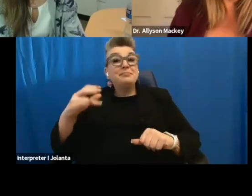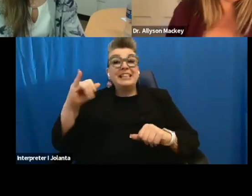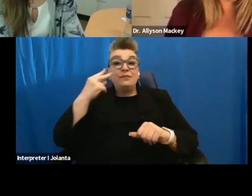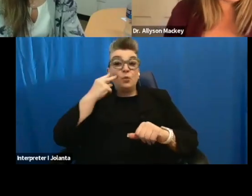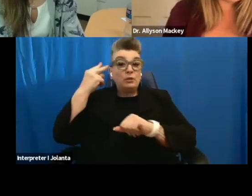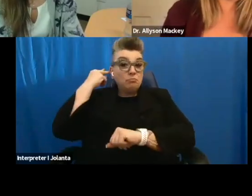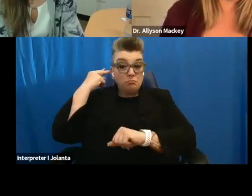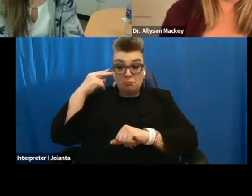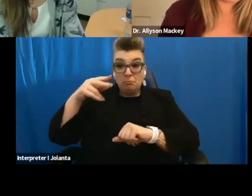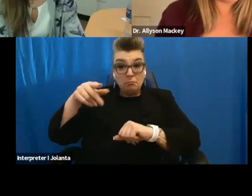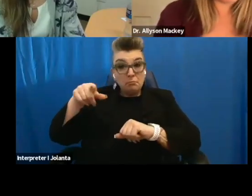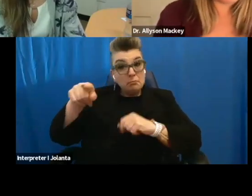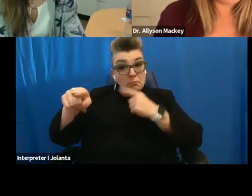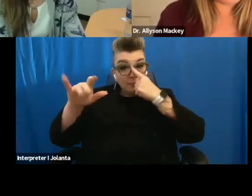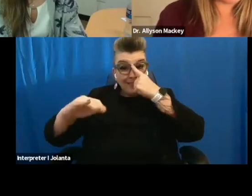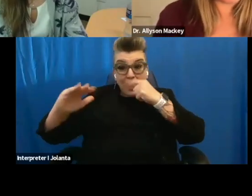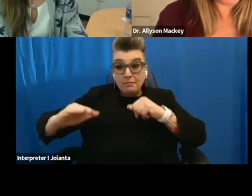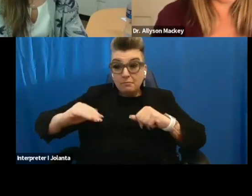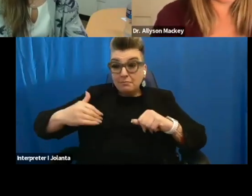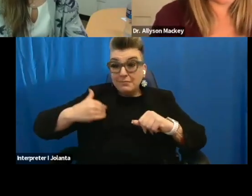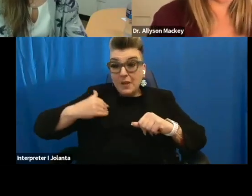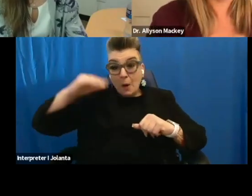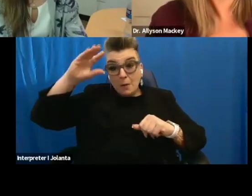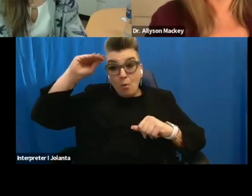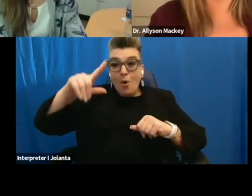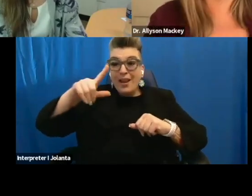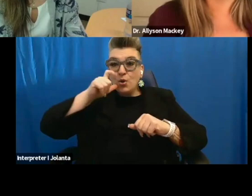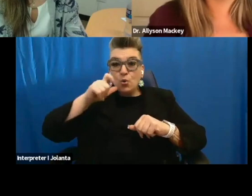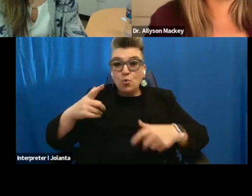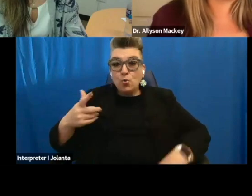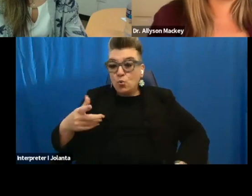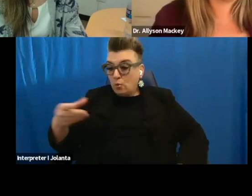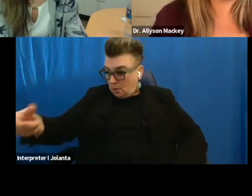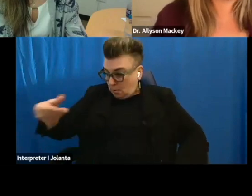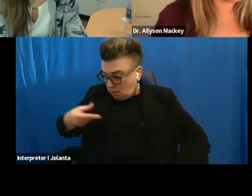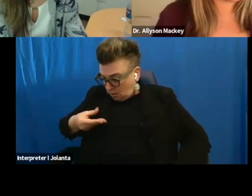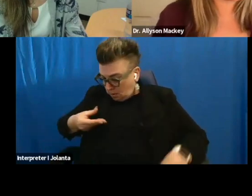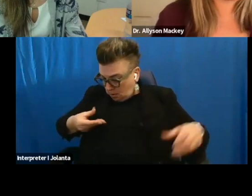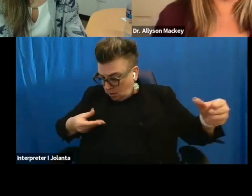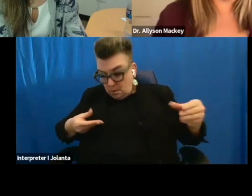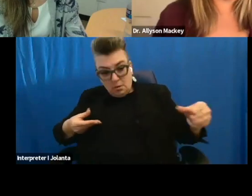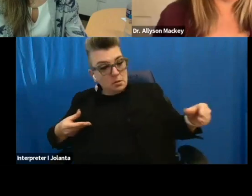was very adaptive for him to give up right he just got uh information that tasks are going